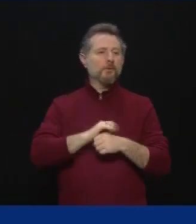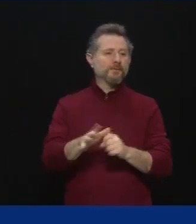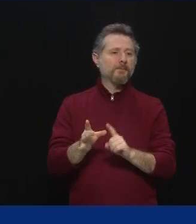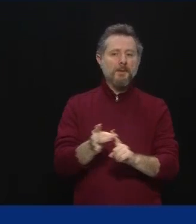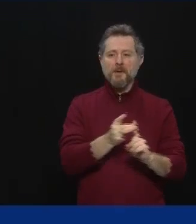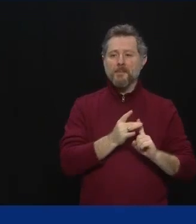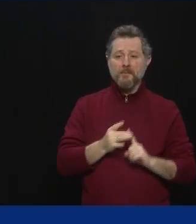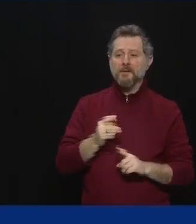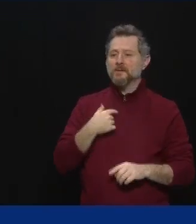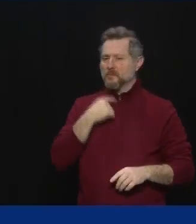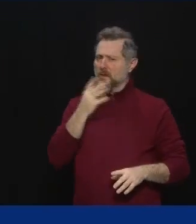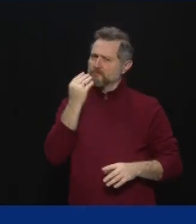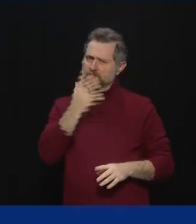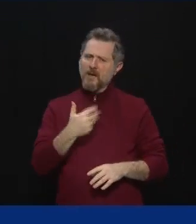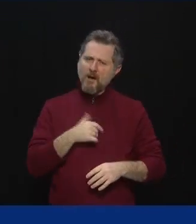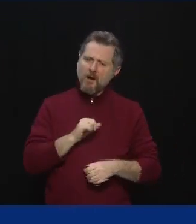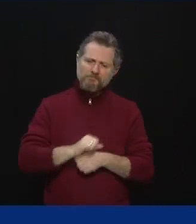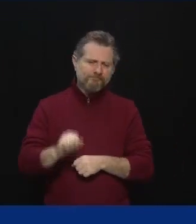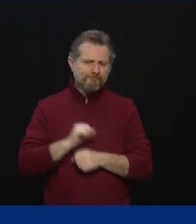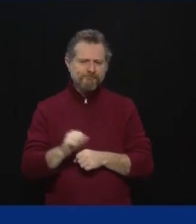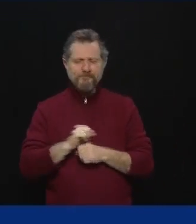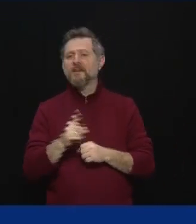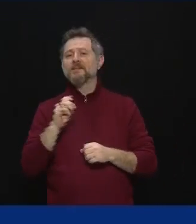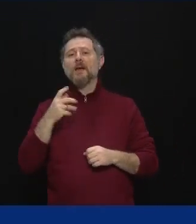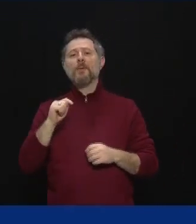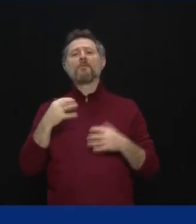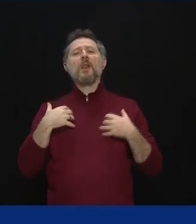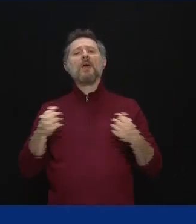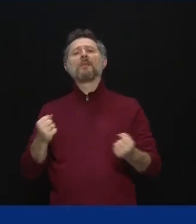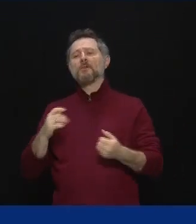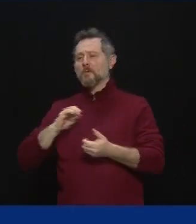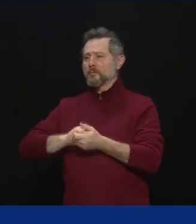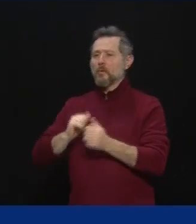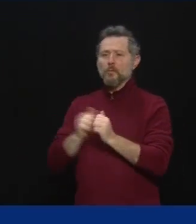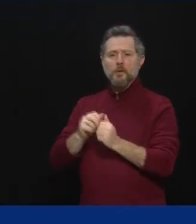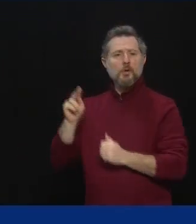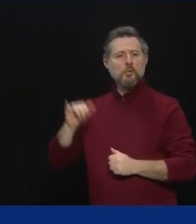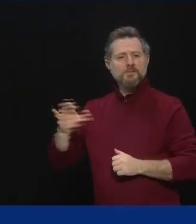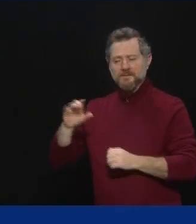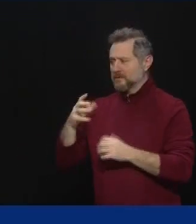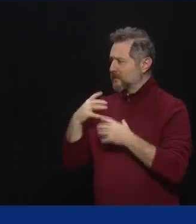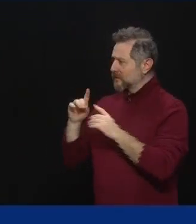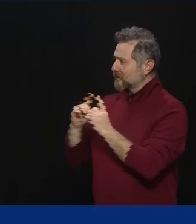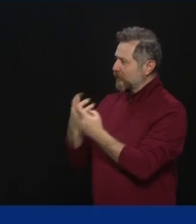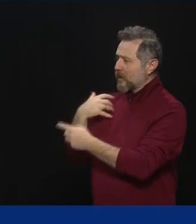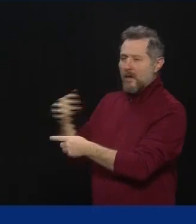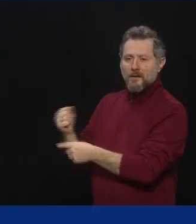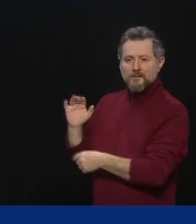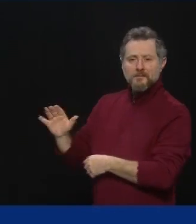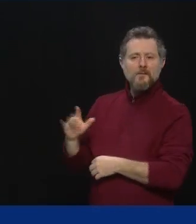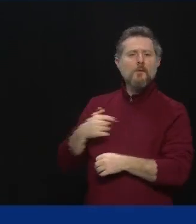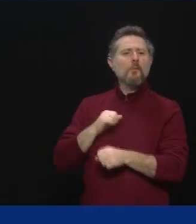OUR EXPECTATION AT THE TIME, CERTAINLY MORE CASES WERE COMING. SINCE THEN WE'VE WORKED, ROLLED UP OUR SLEEVES, OUR HEALTH